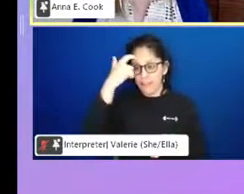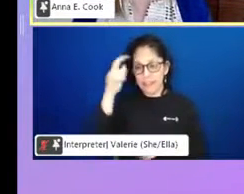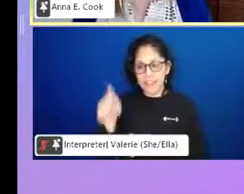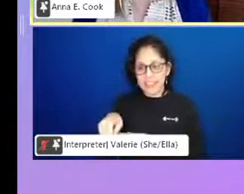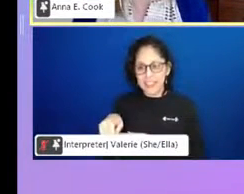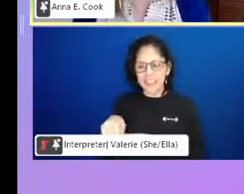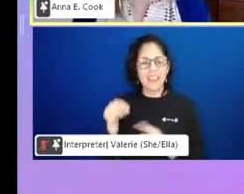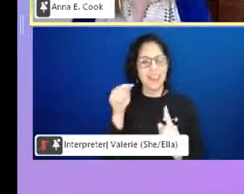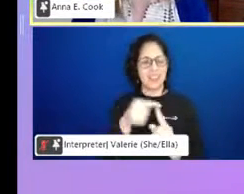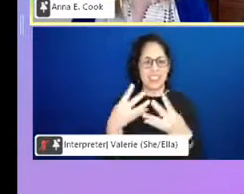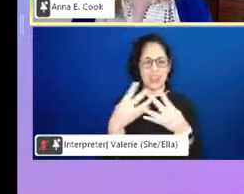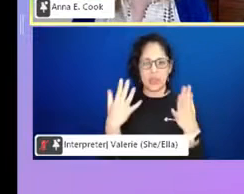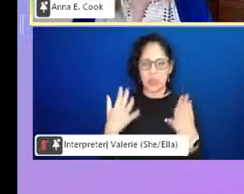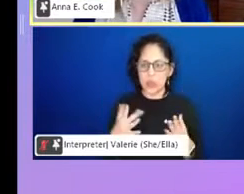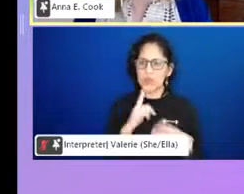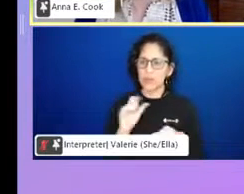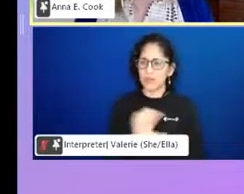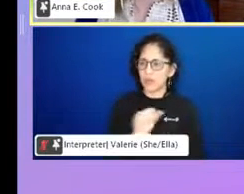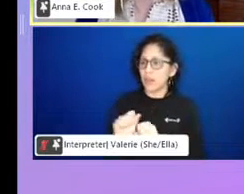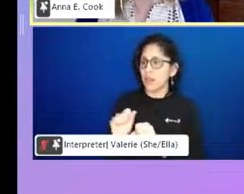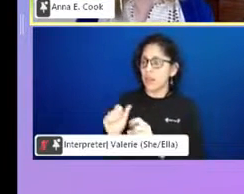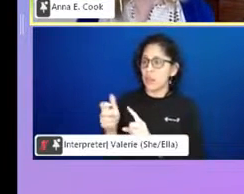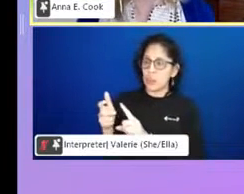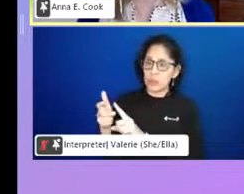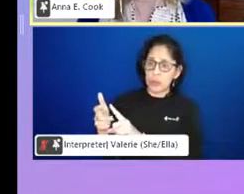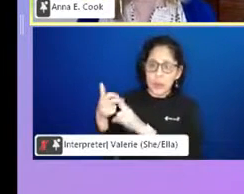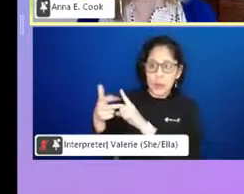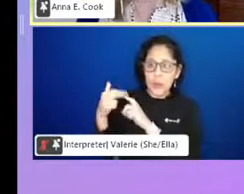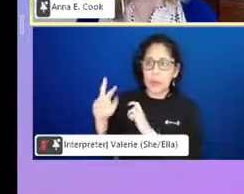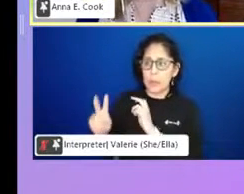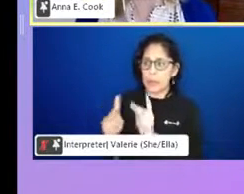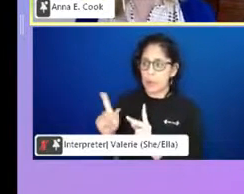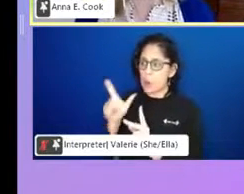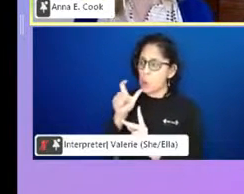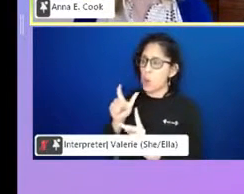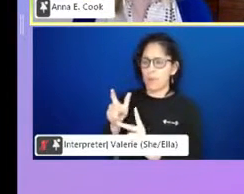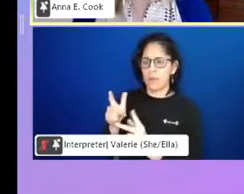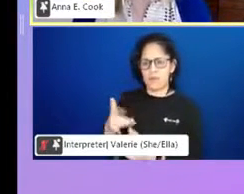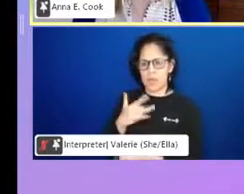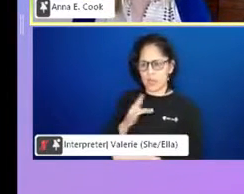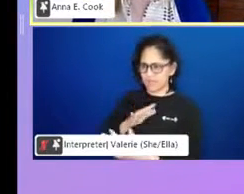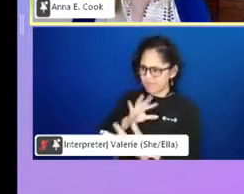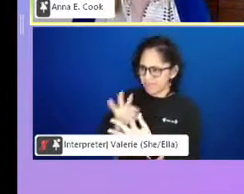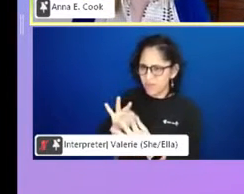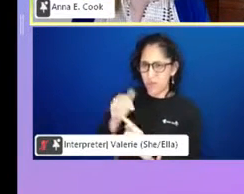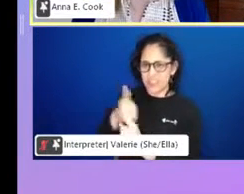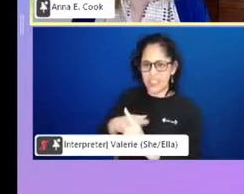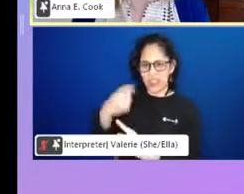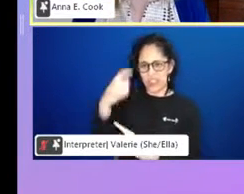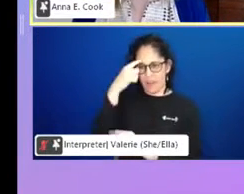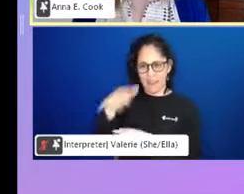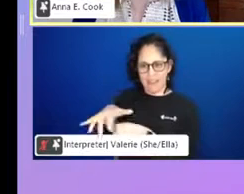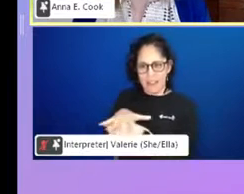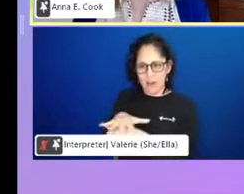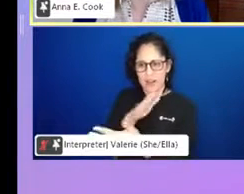can be used to recruit co-creators that align with each cognitive area and many situational contexts